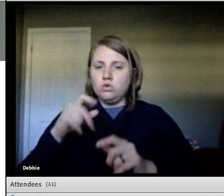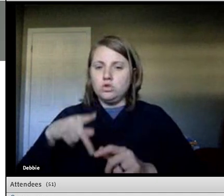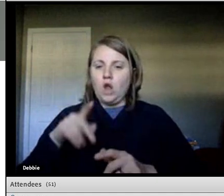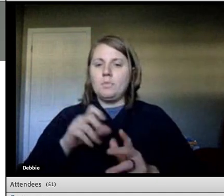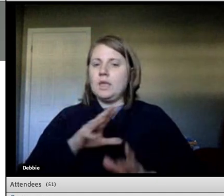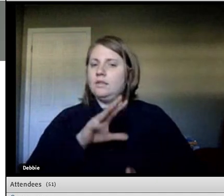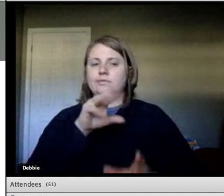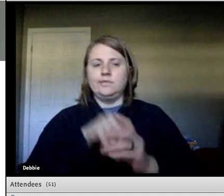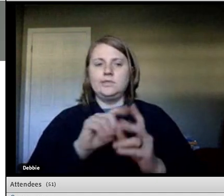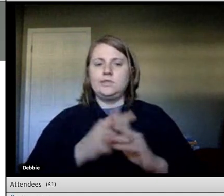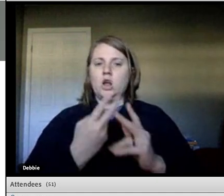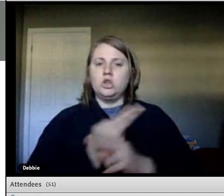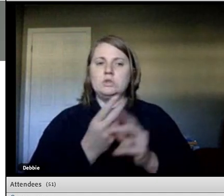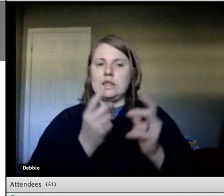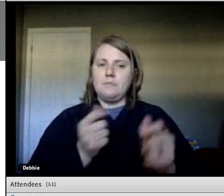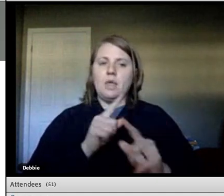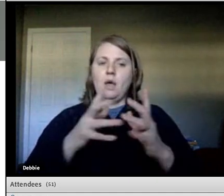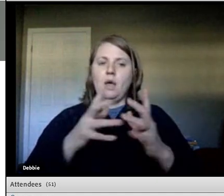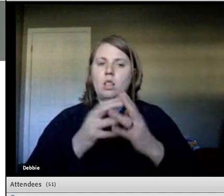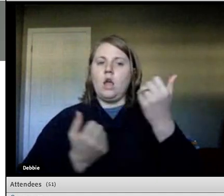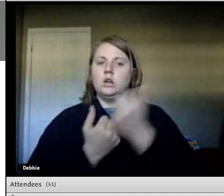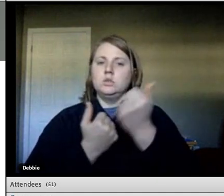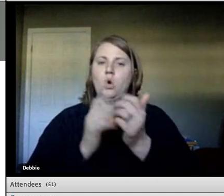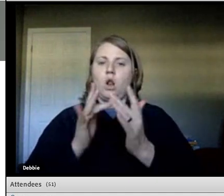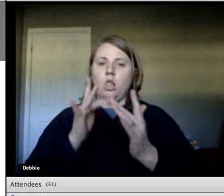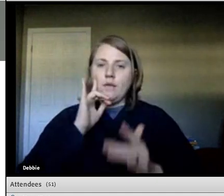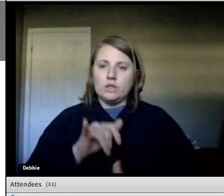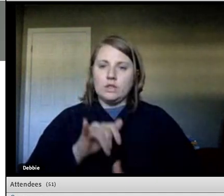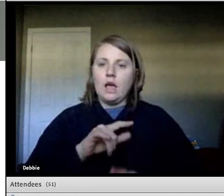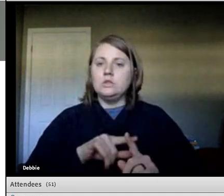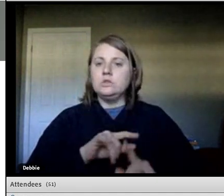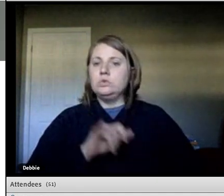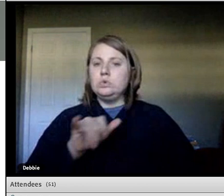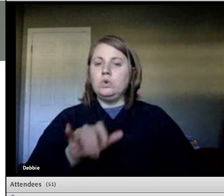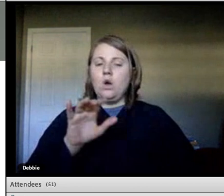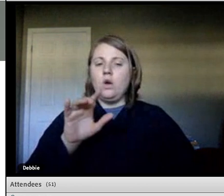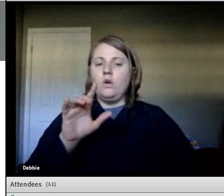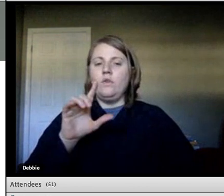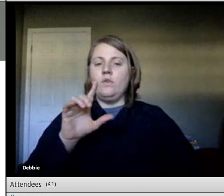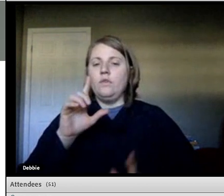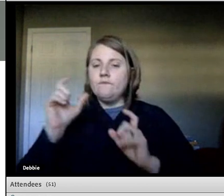So PhotoLayers and Pinta and Sumopaint.